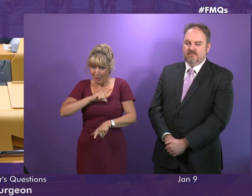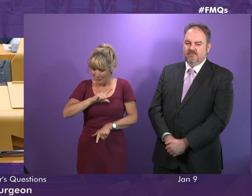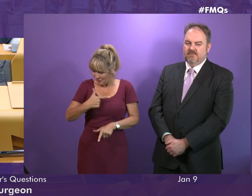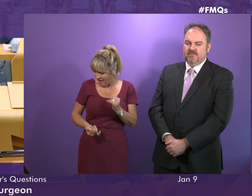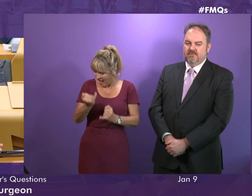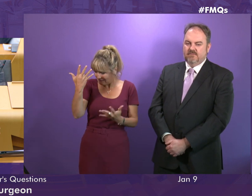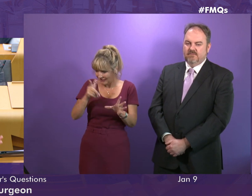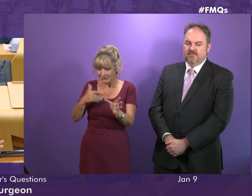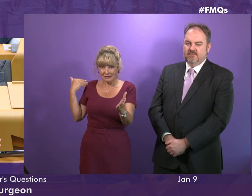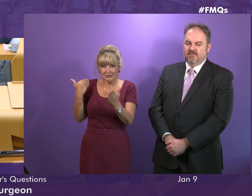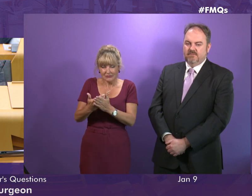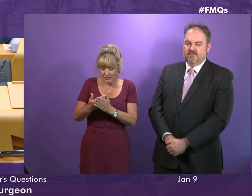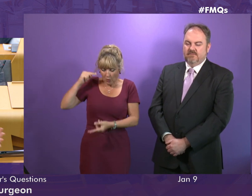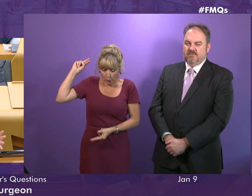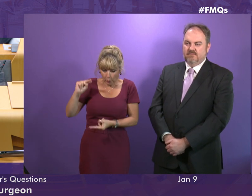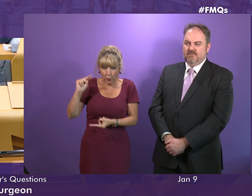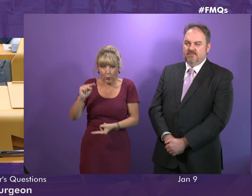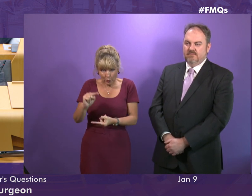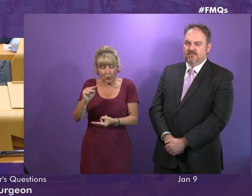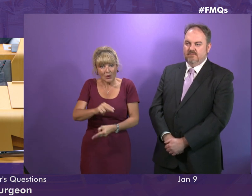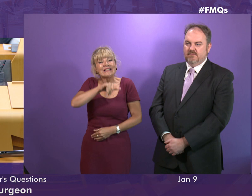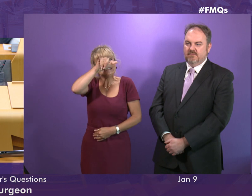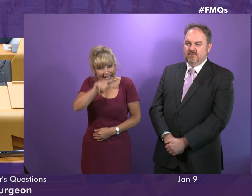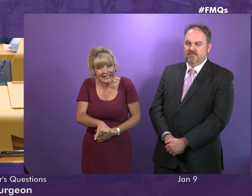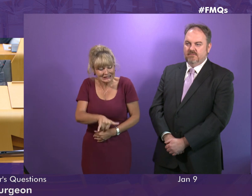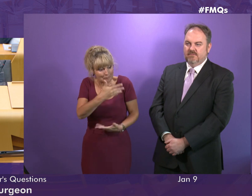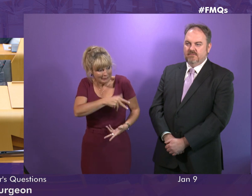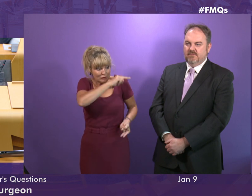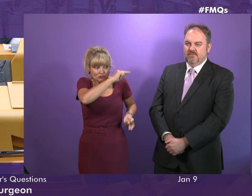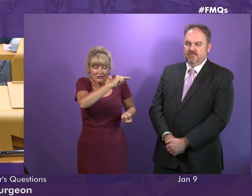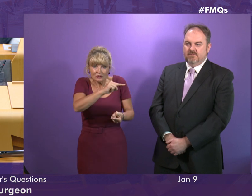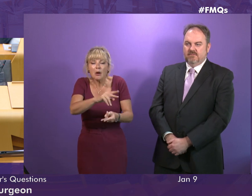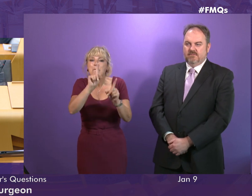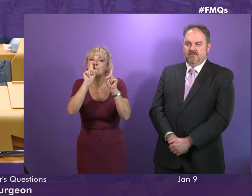over the past decade, there has been a reduction in those budgets over that time. However,